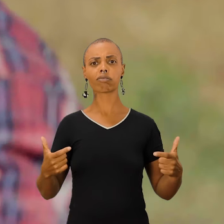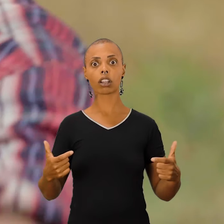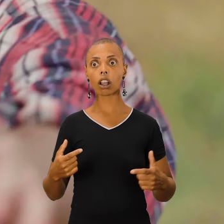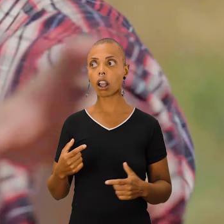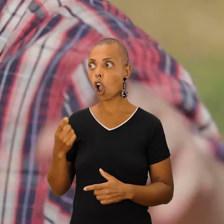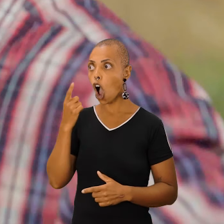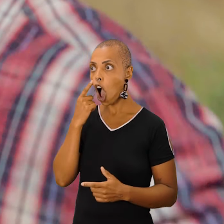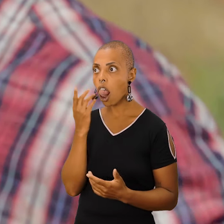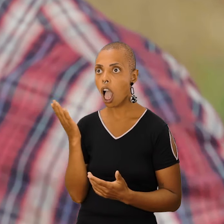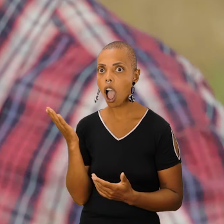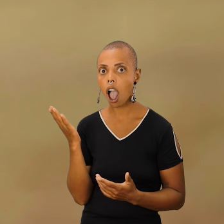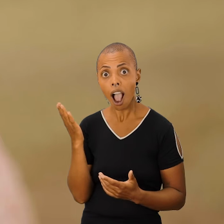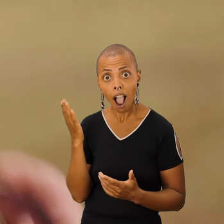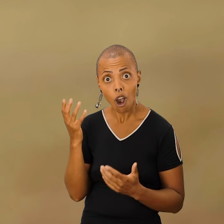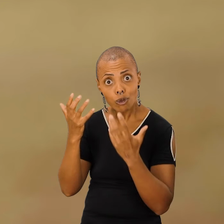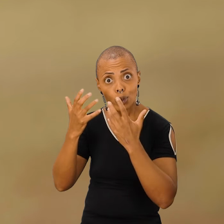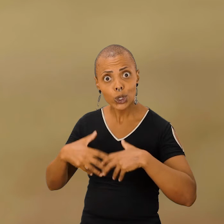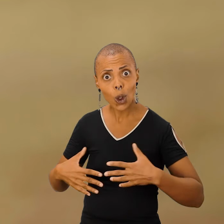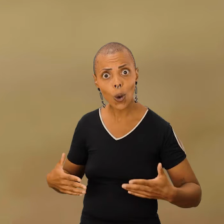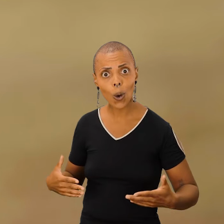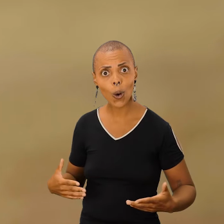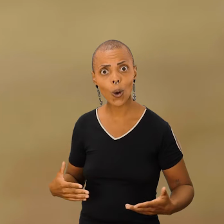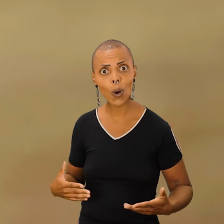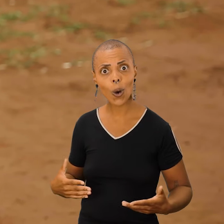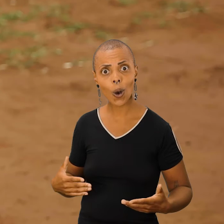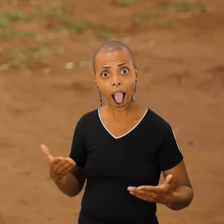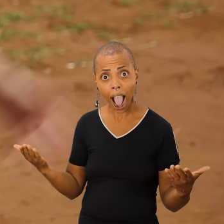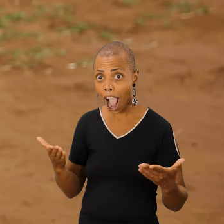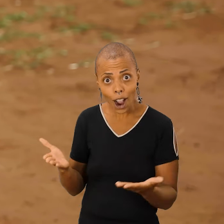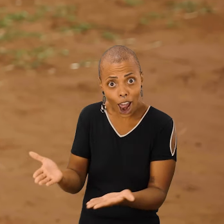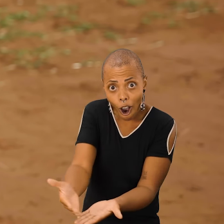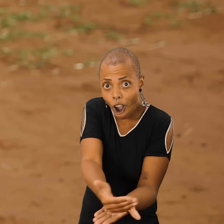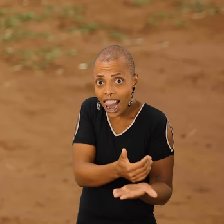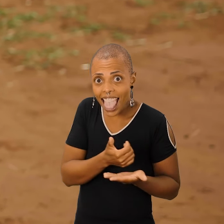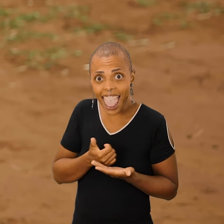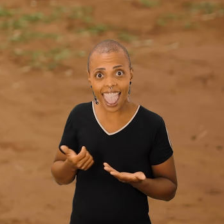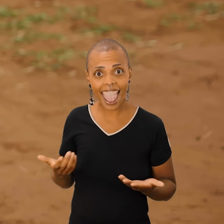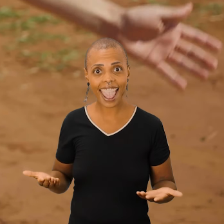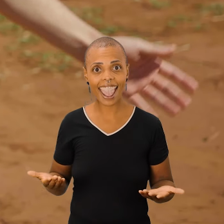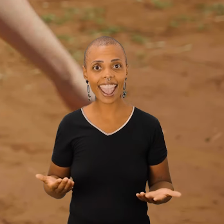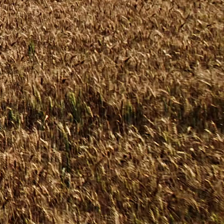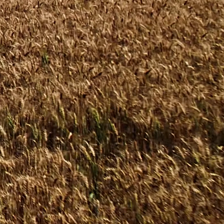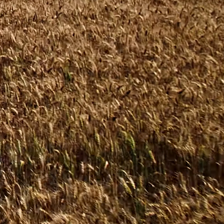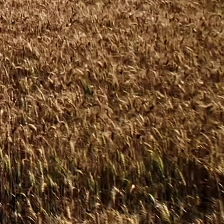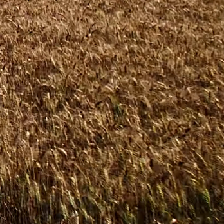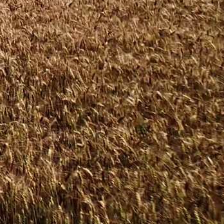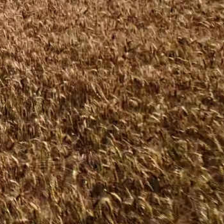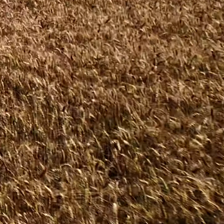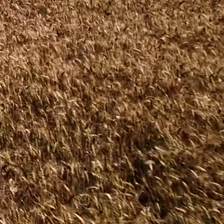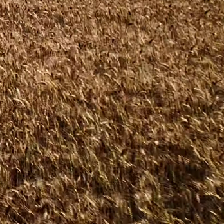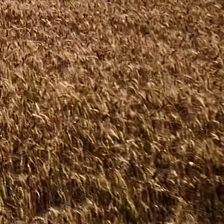You know, I'm getting fed up. No... [Jotapê] Cousin, look at this. It worked out. It's time to harvest.